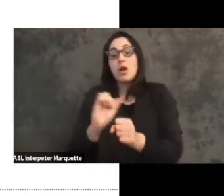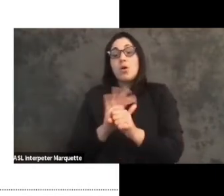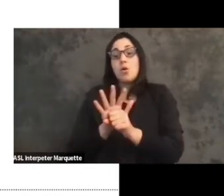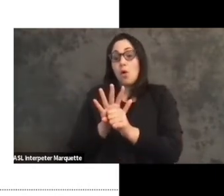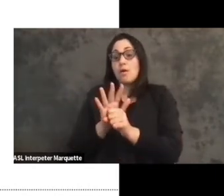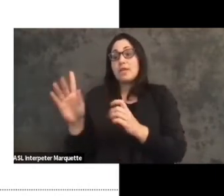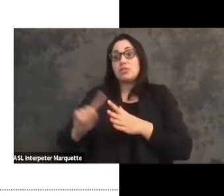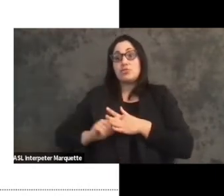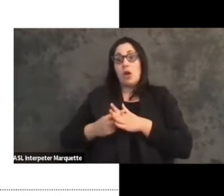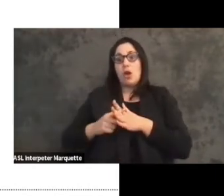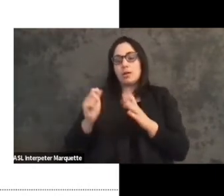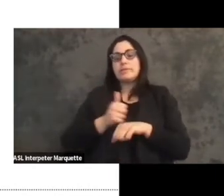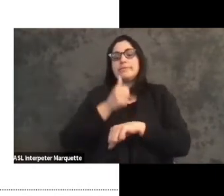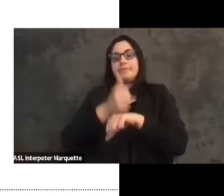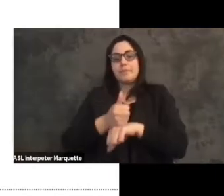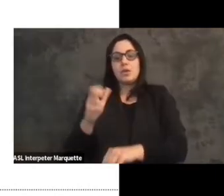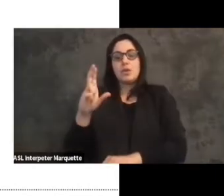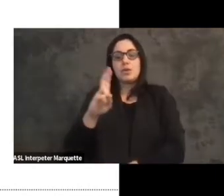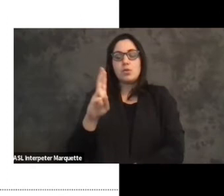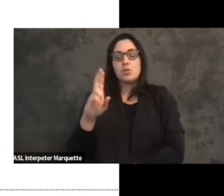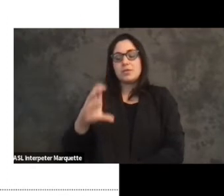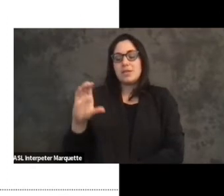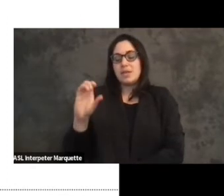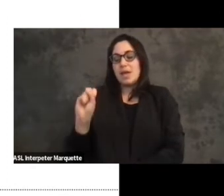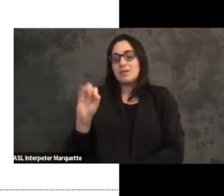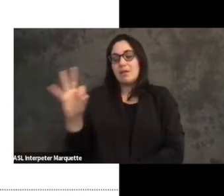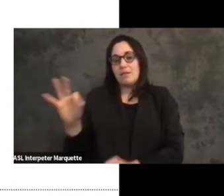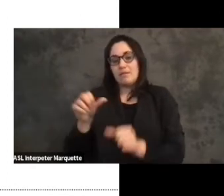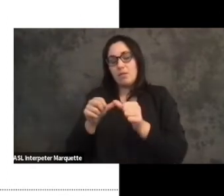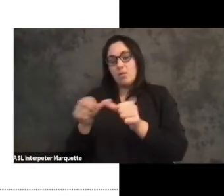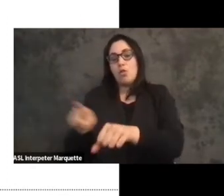his primary area of focus has been on chronic sequelae of HIV infection and efforts toward